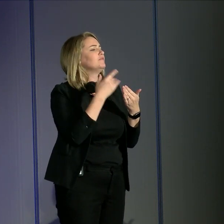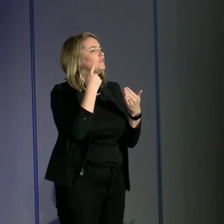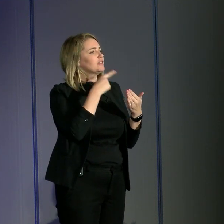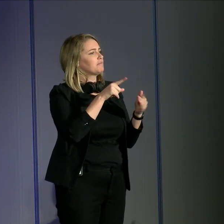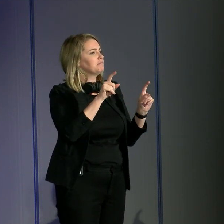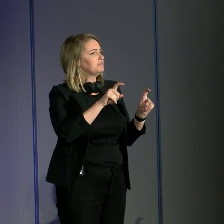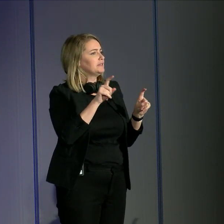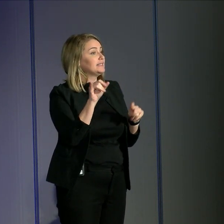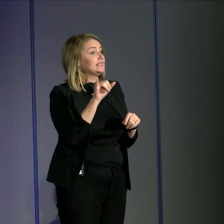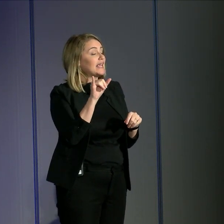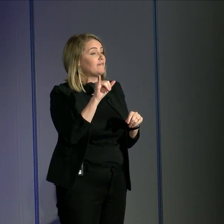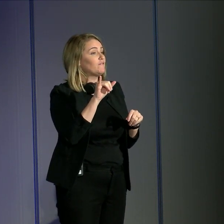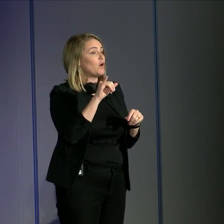Same for content authors.